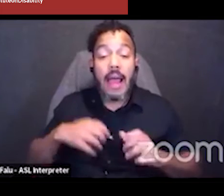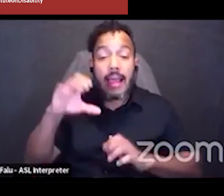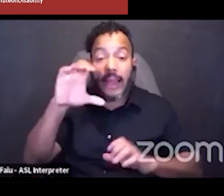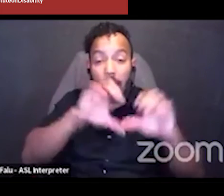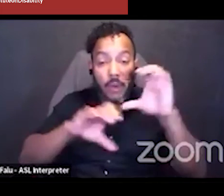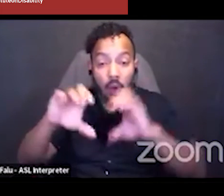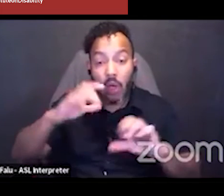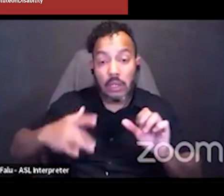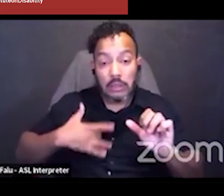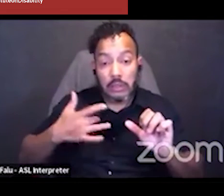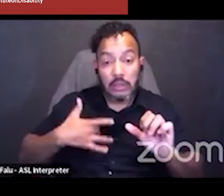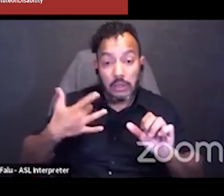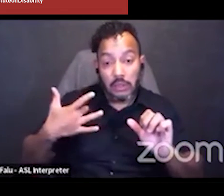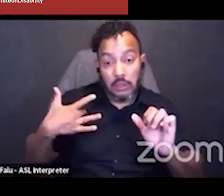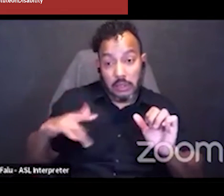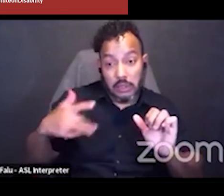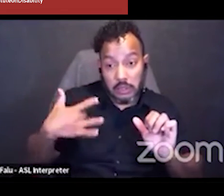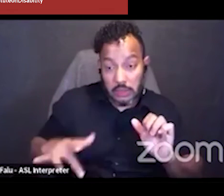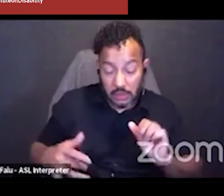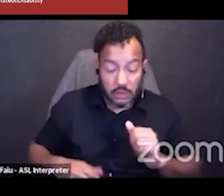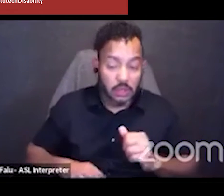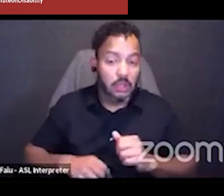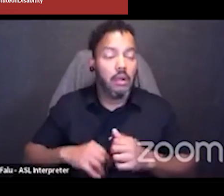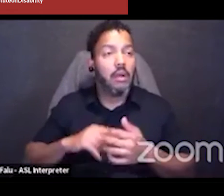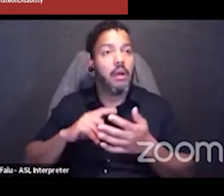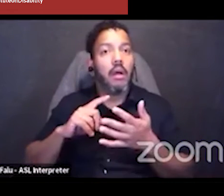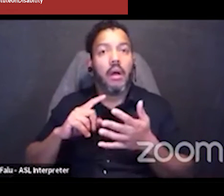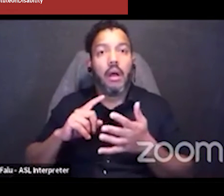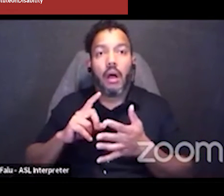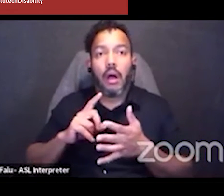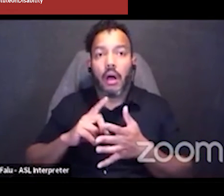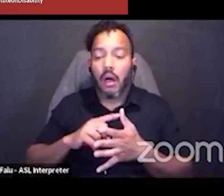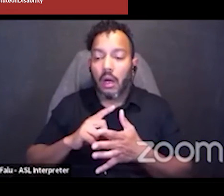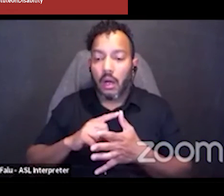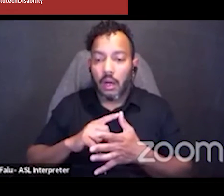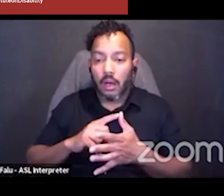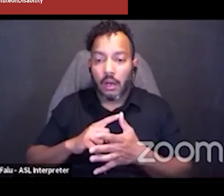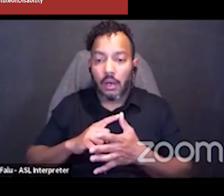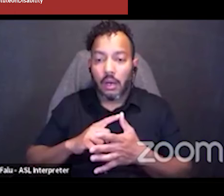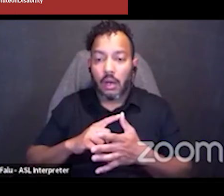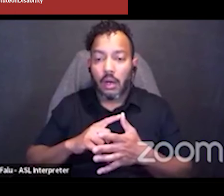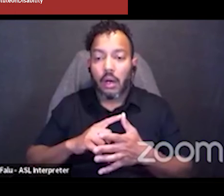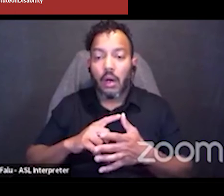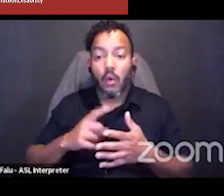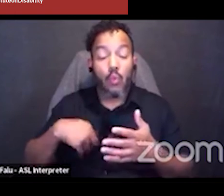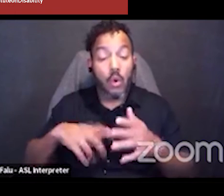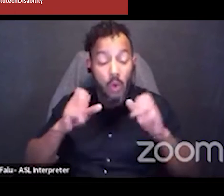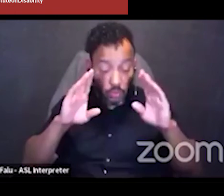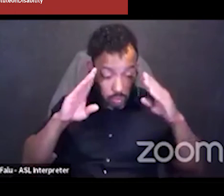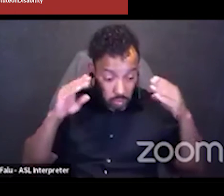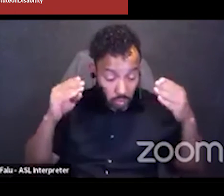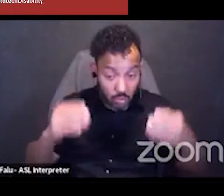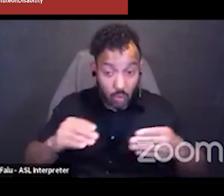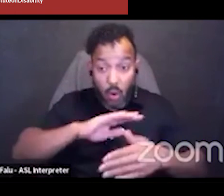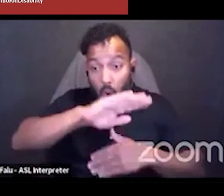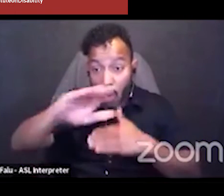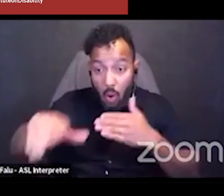We're wanting to be very intentional about centering all of this around, as Maria was